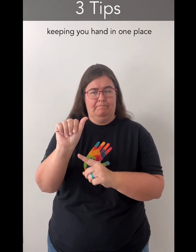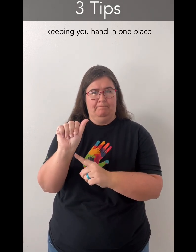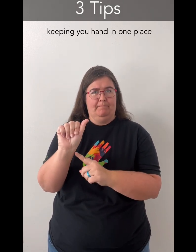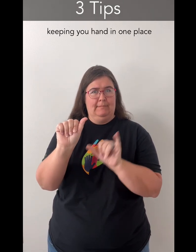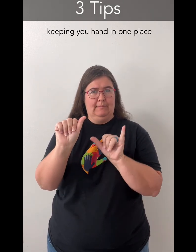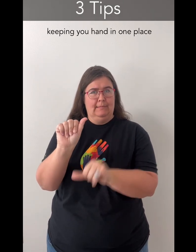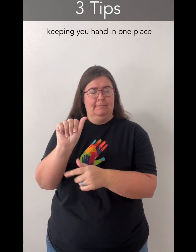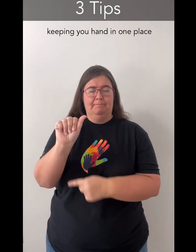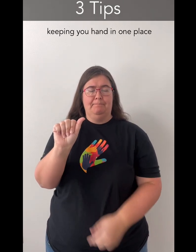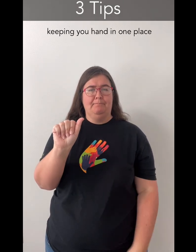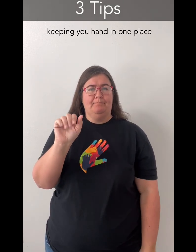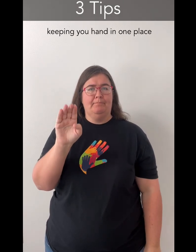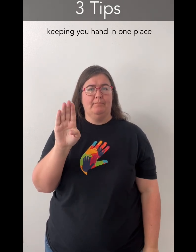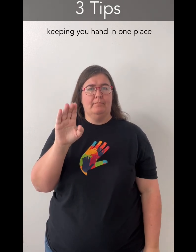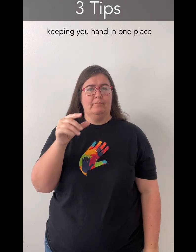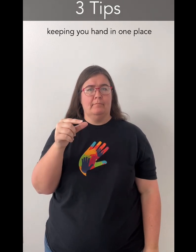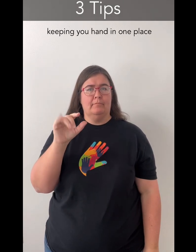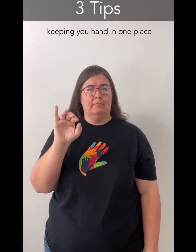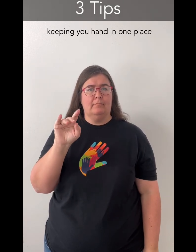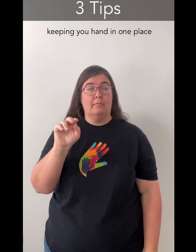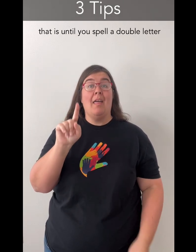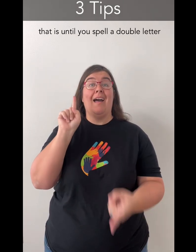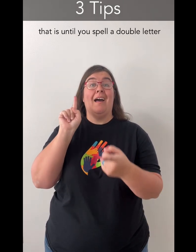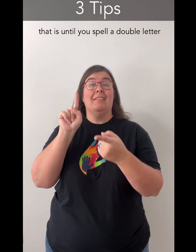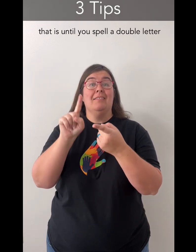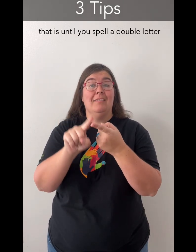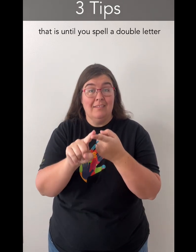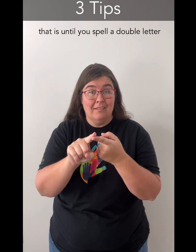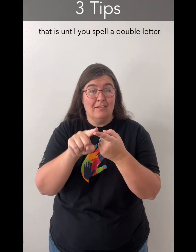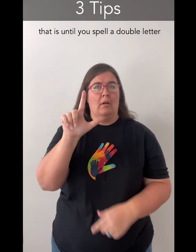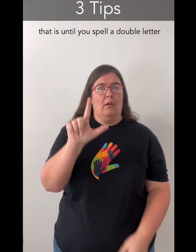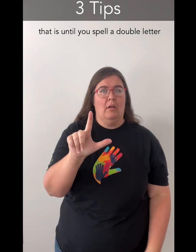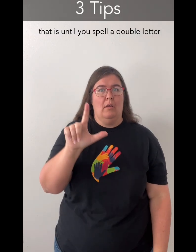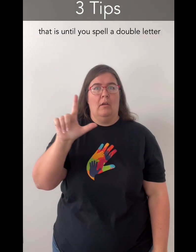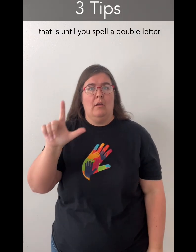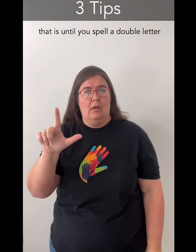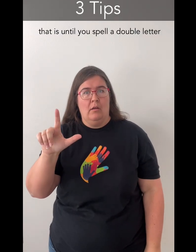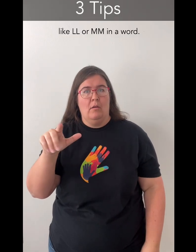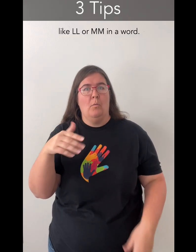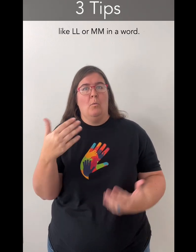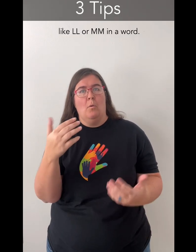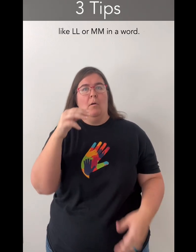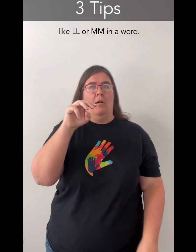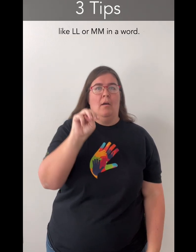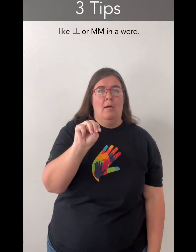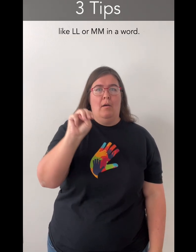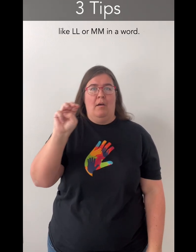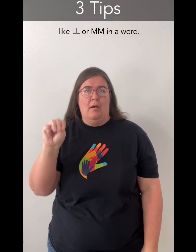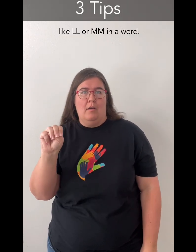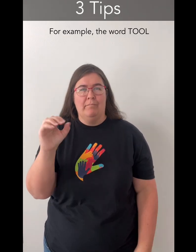keeping you hand in one place that is until you spell a double letter like LL or MM in a word.